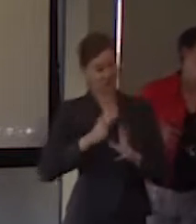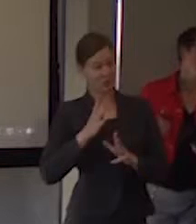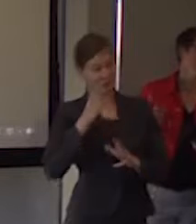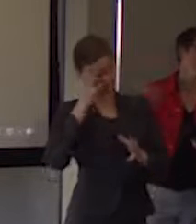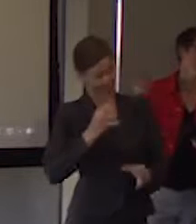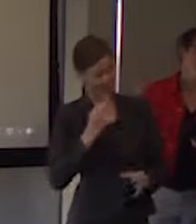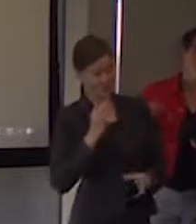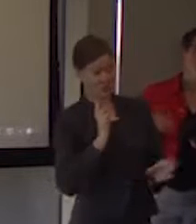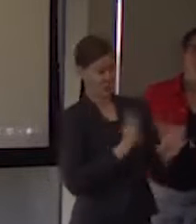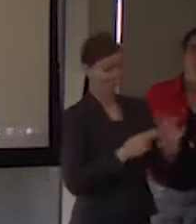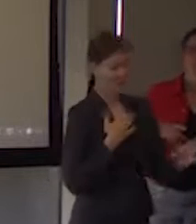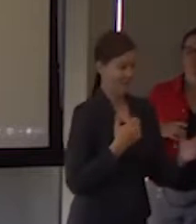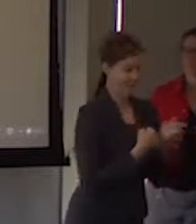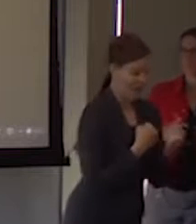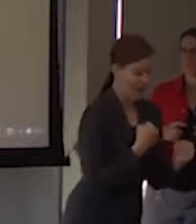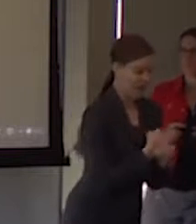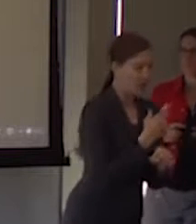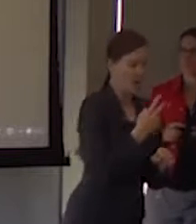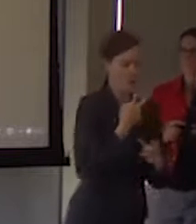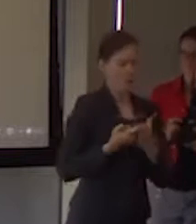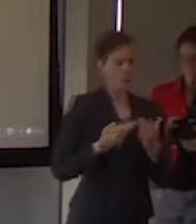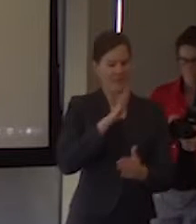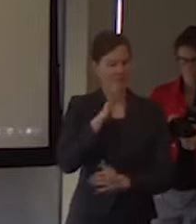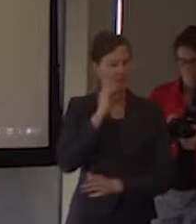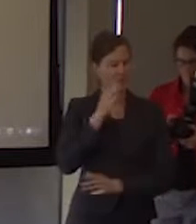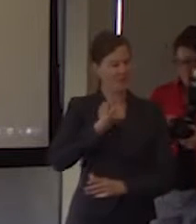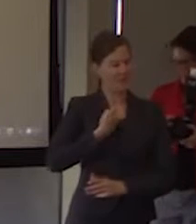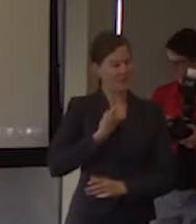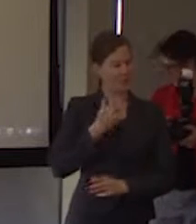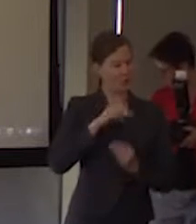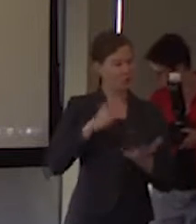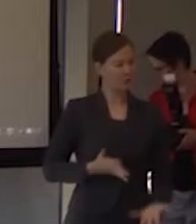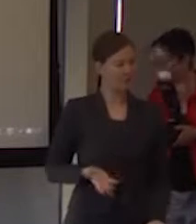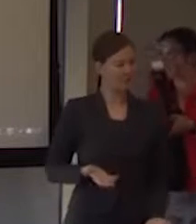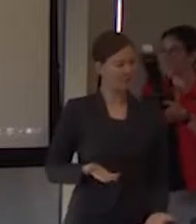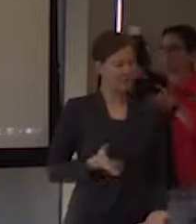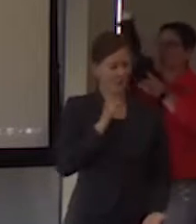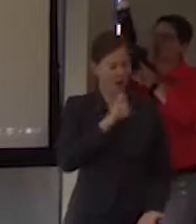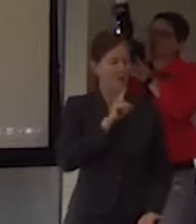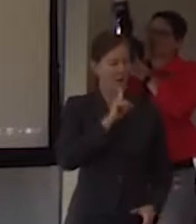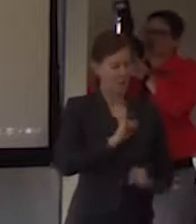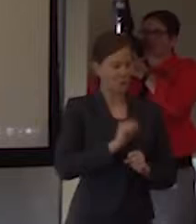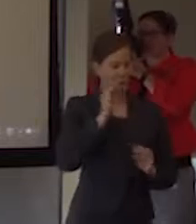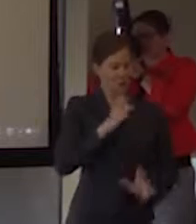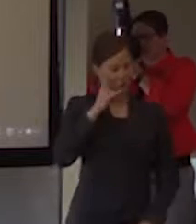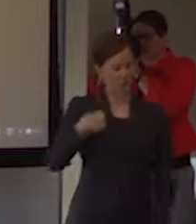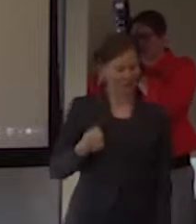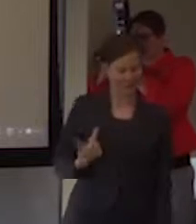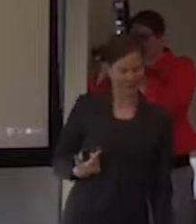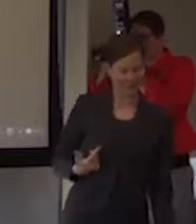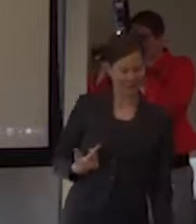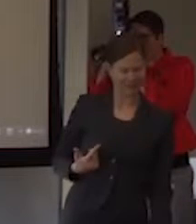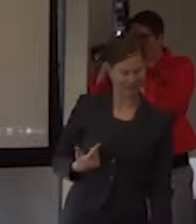neither one of them had had me as a student. Yeah, it blew me away too.